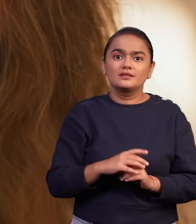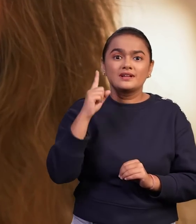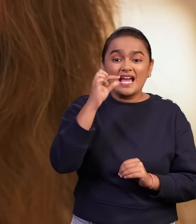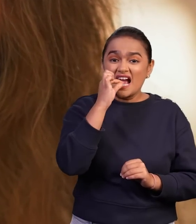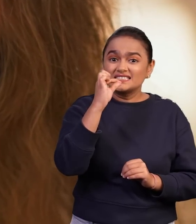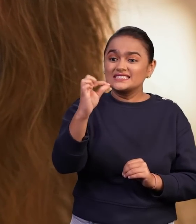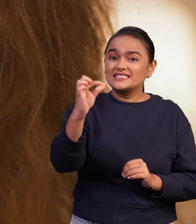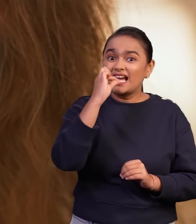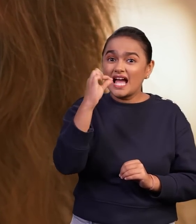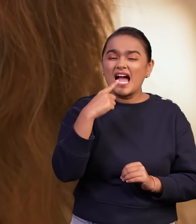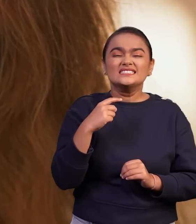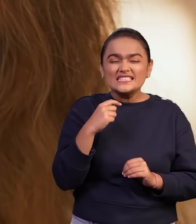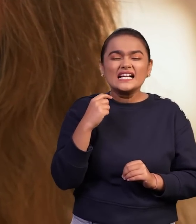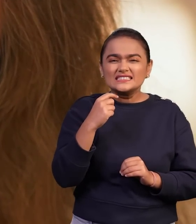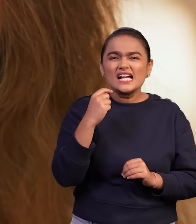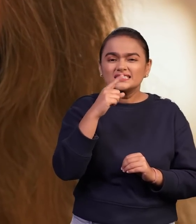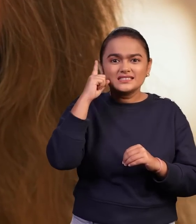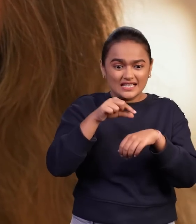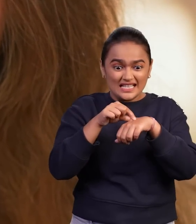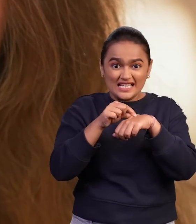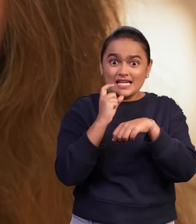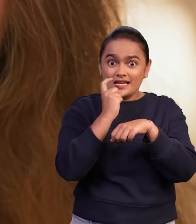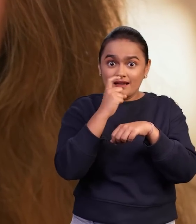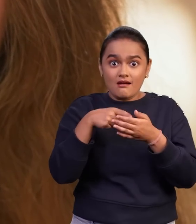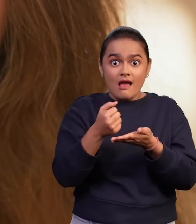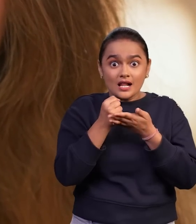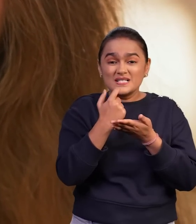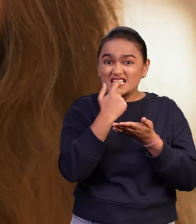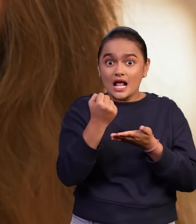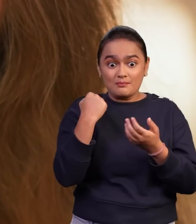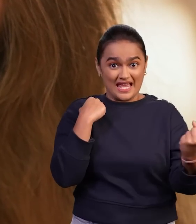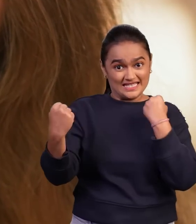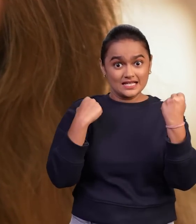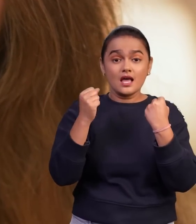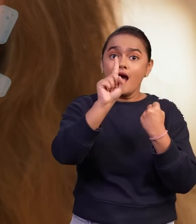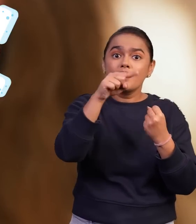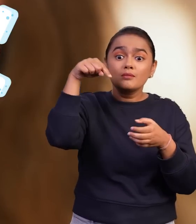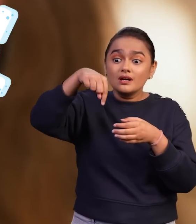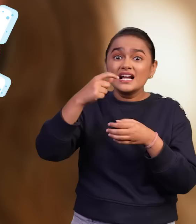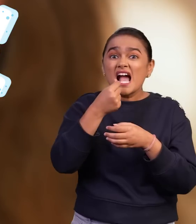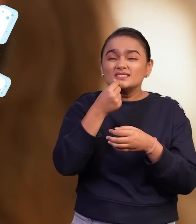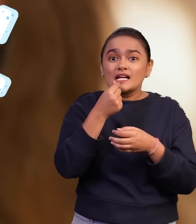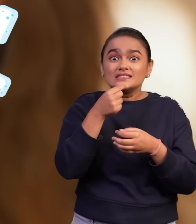Is chewing gum a form of exercise for teeth and gums? Yes, but only sugar-free gum.